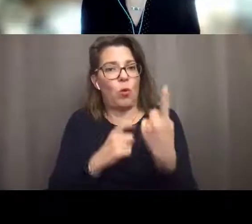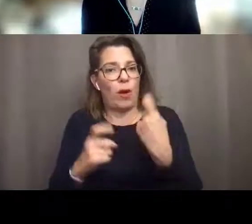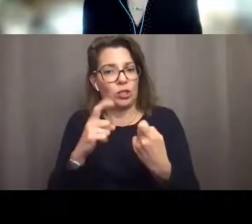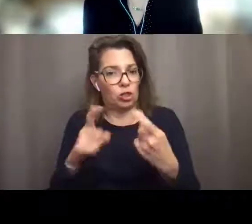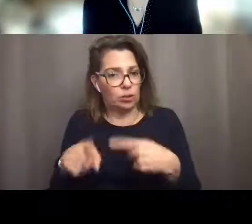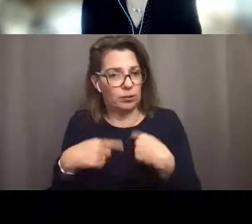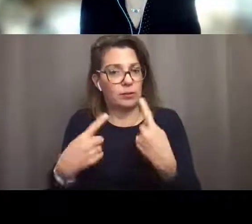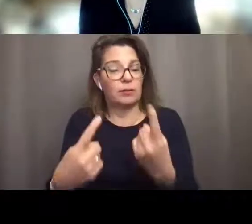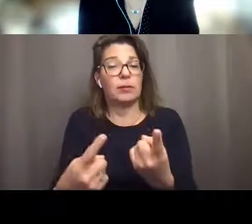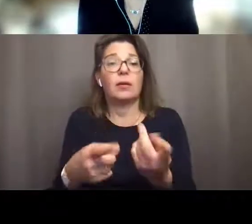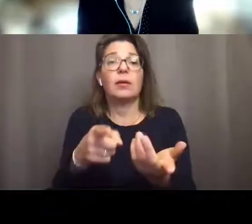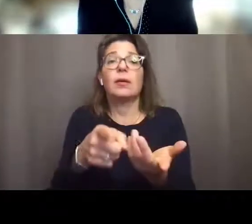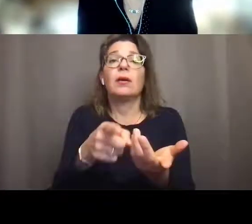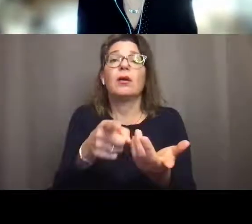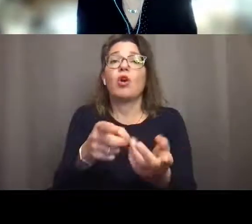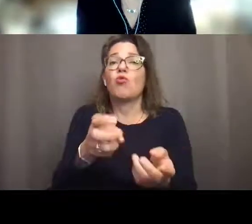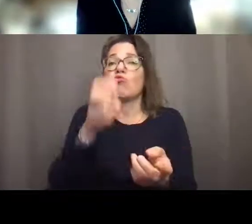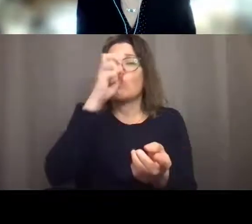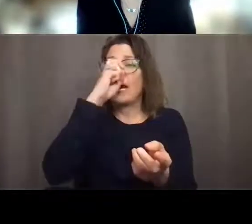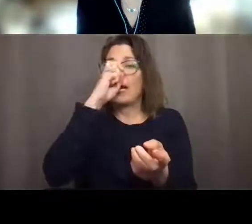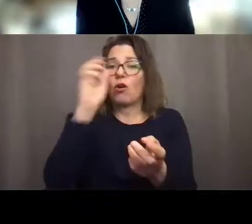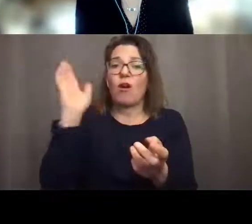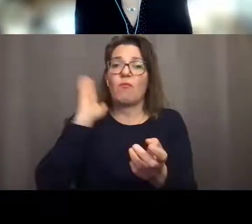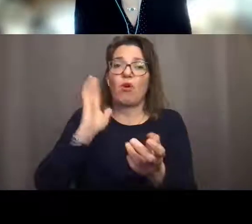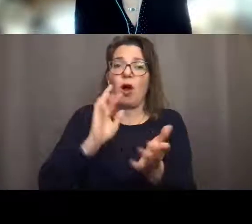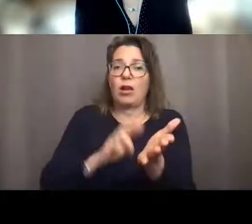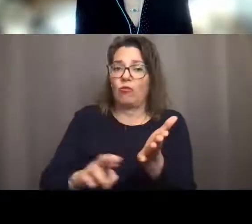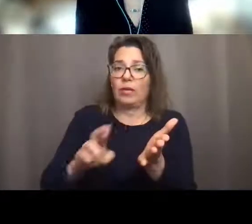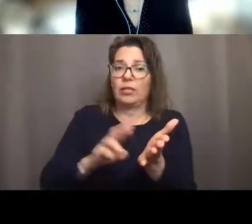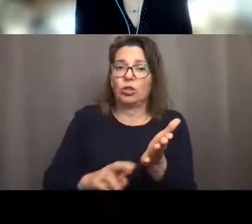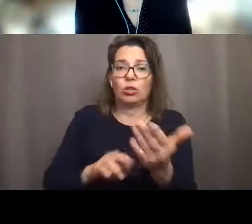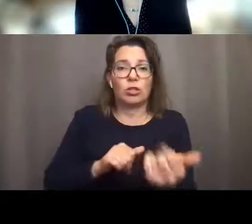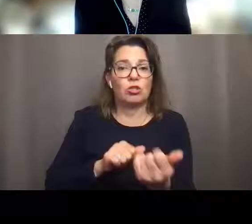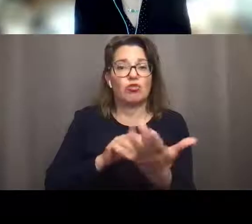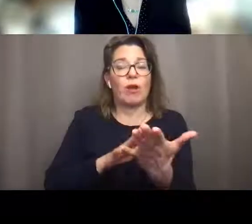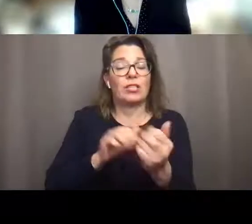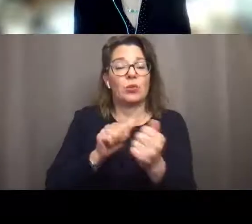As I mentioned, rigor of the prior research is addressed under significance and then under approach.